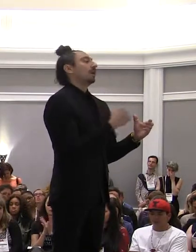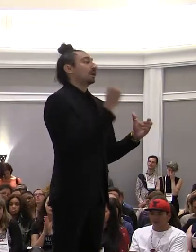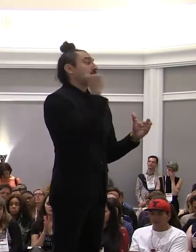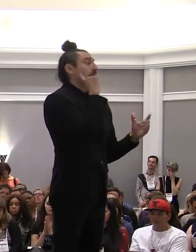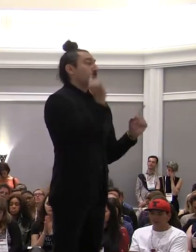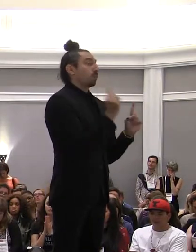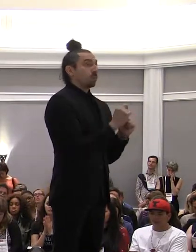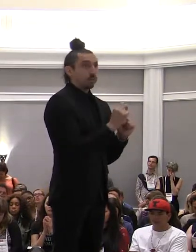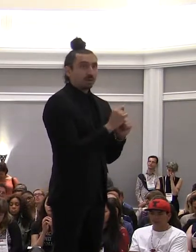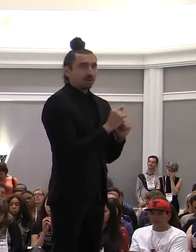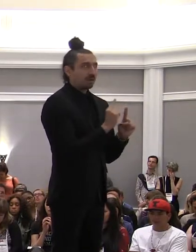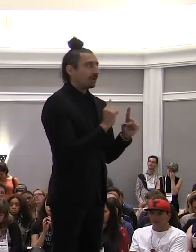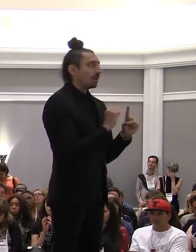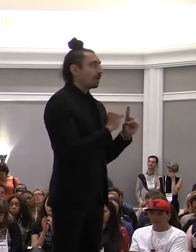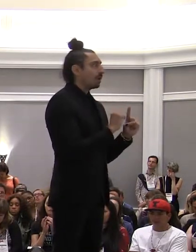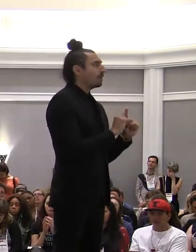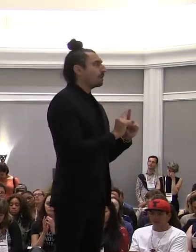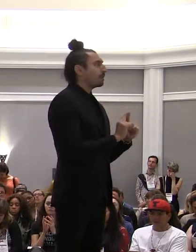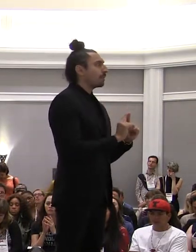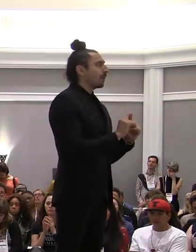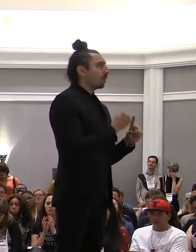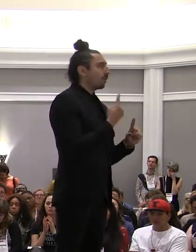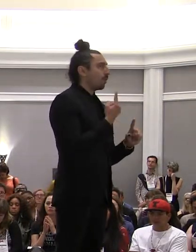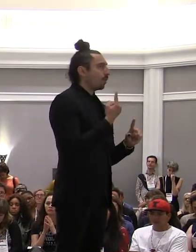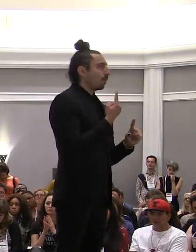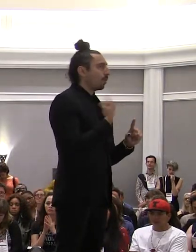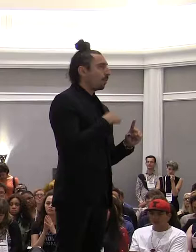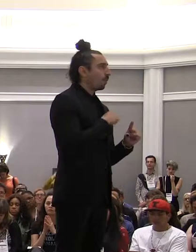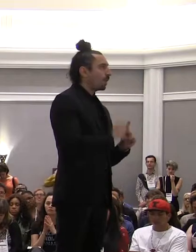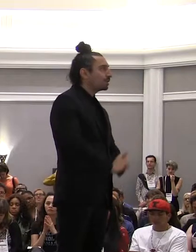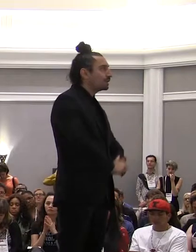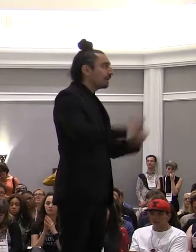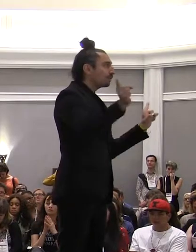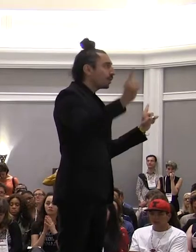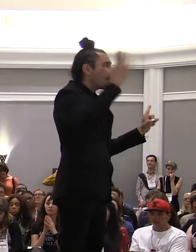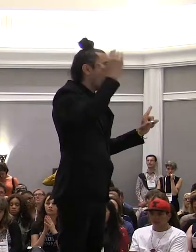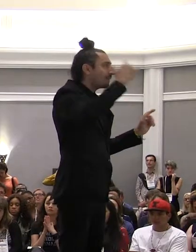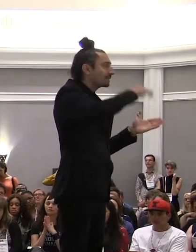But we're different because of this, and you know, I appreciate all that. But we're not all that different.